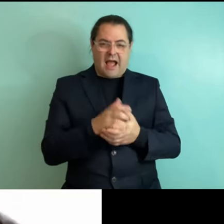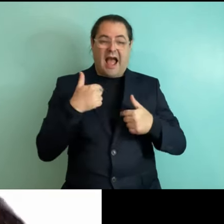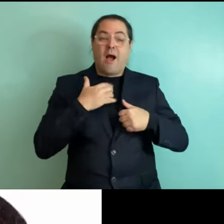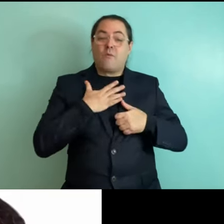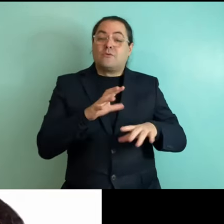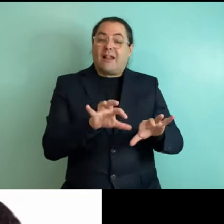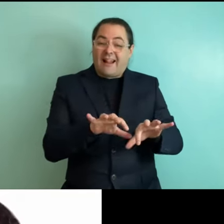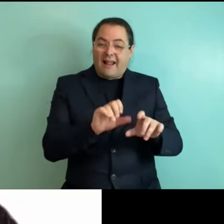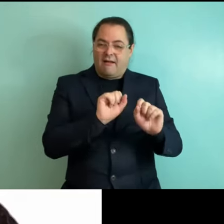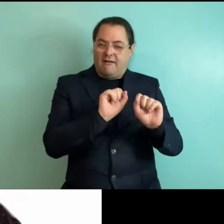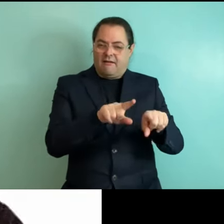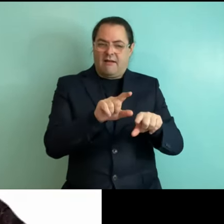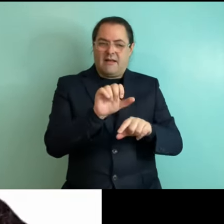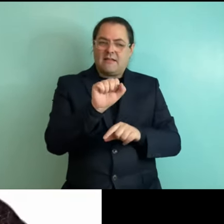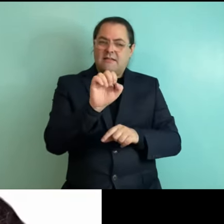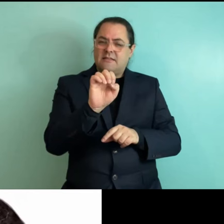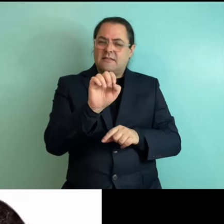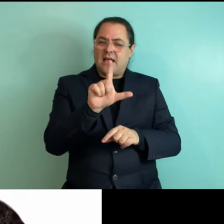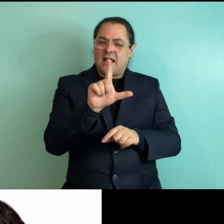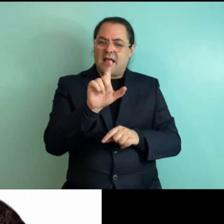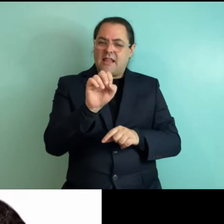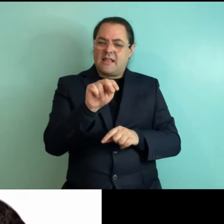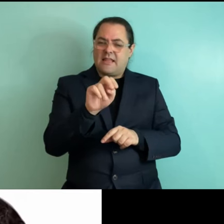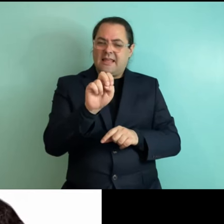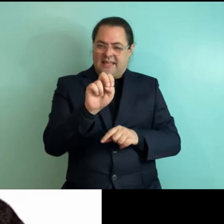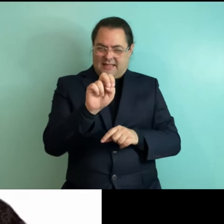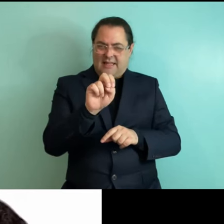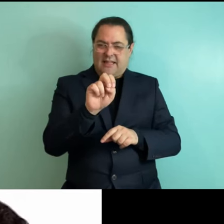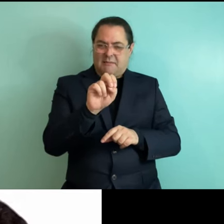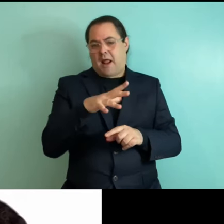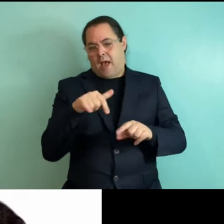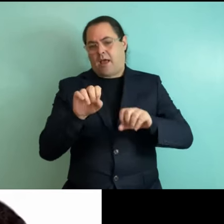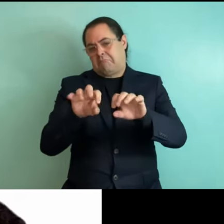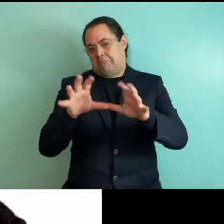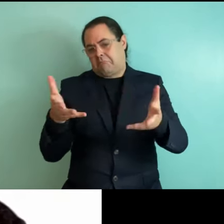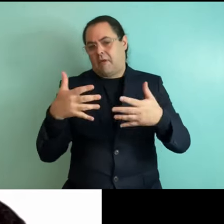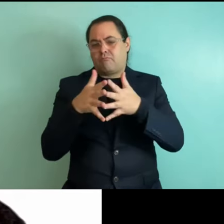saline separately so we do have a digital marketing Academy that we are, it's a pilot